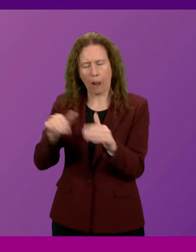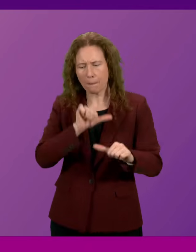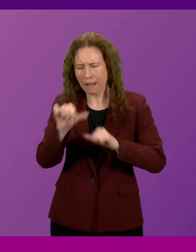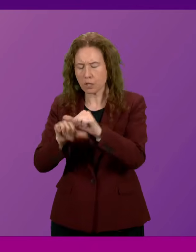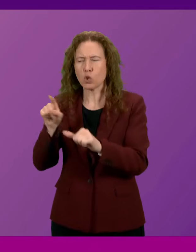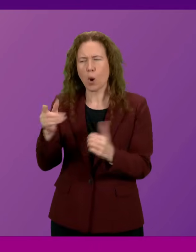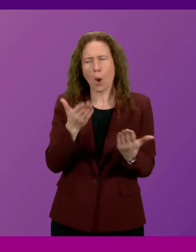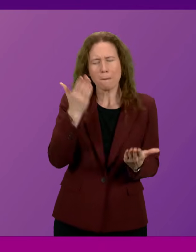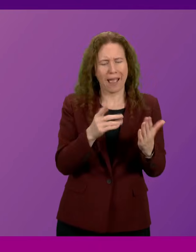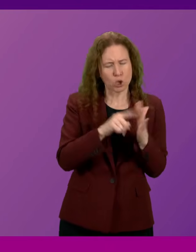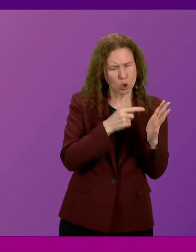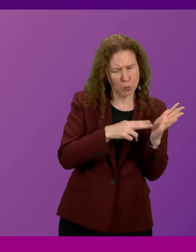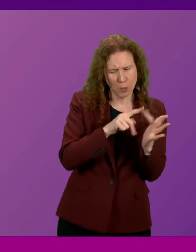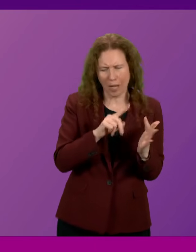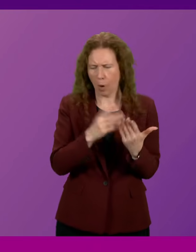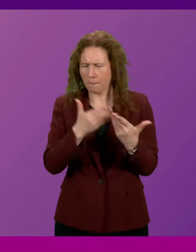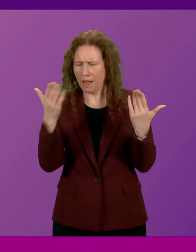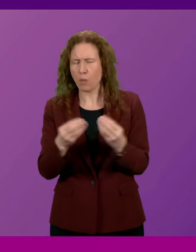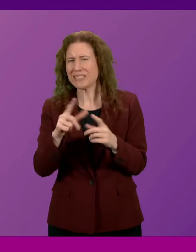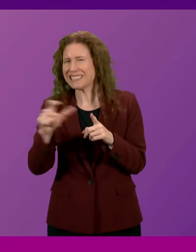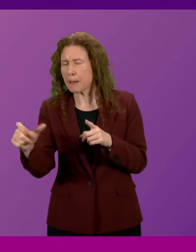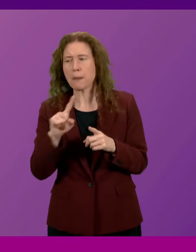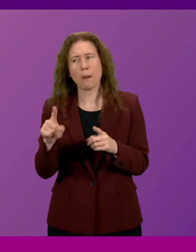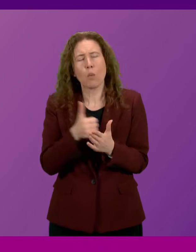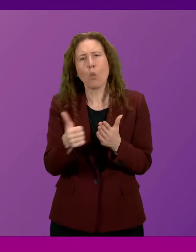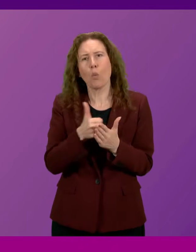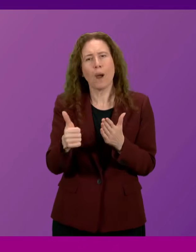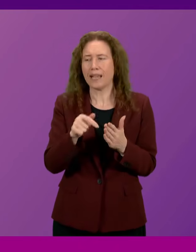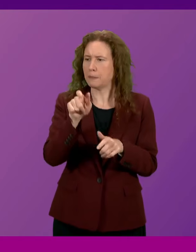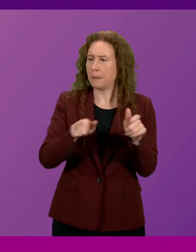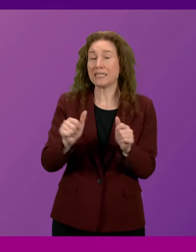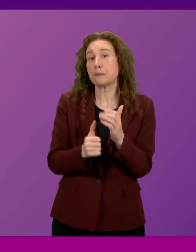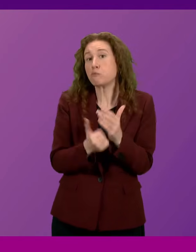but vacancies typically go up in the spring as people retire and decrease